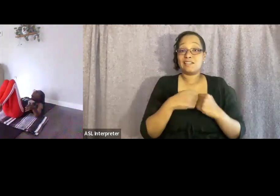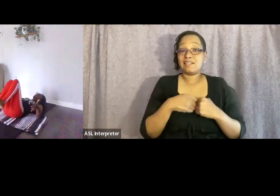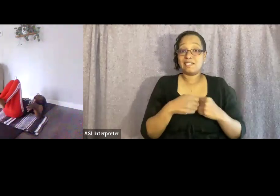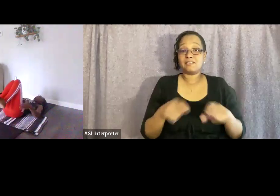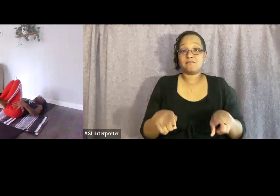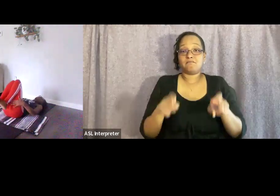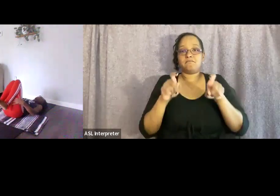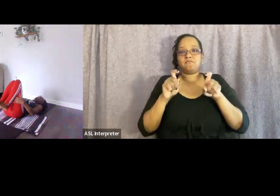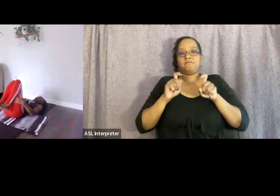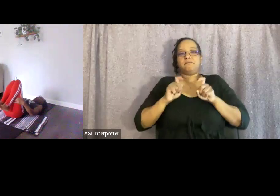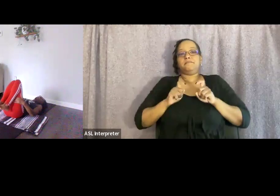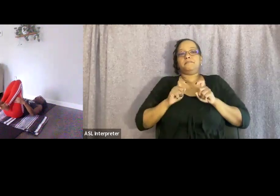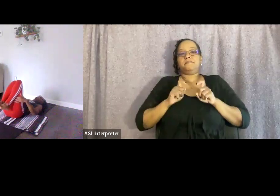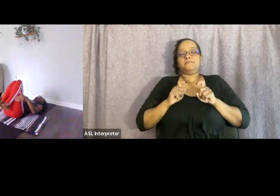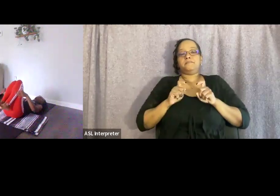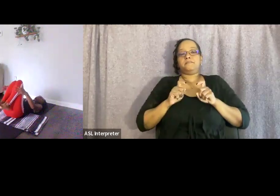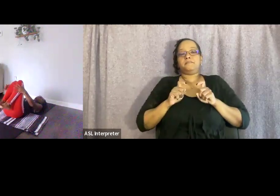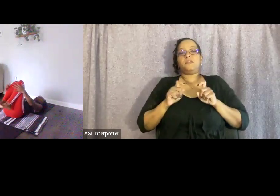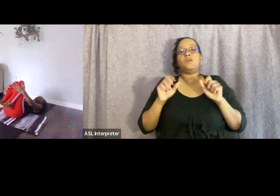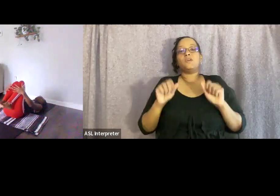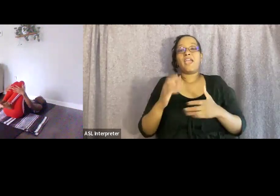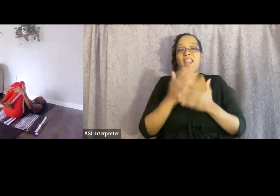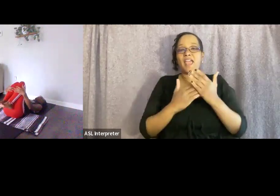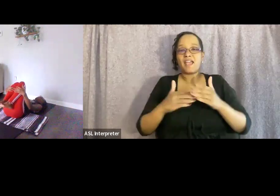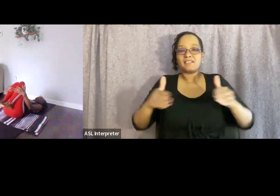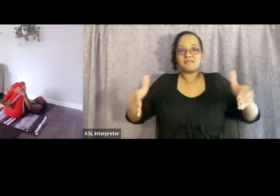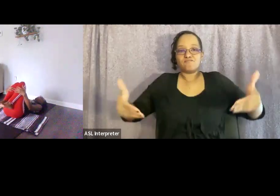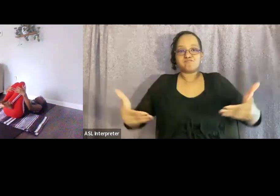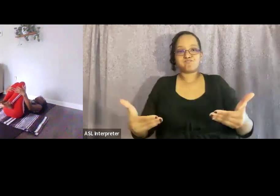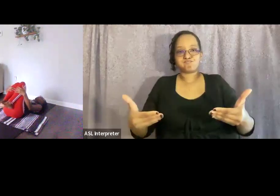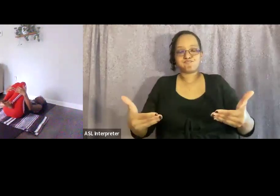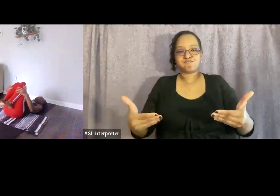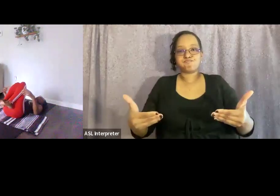You can bring your hands behind your thighs, or around your calves,